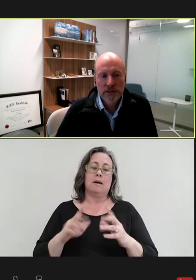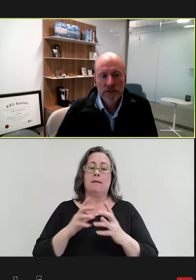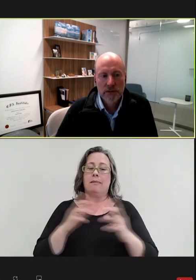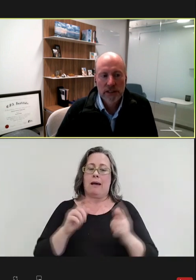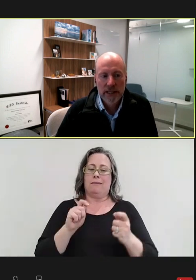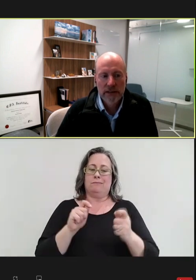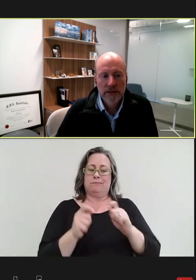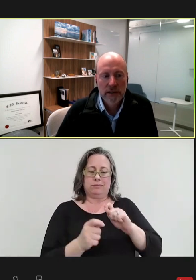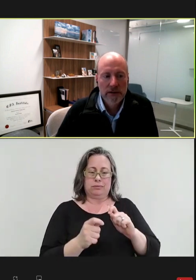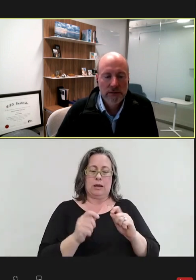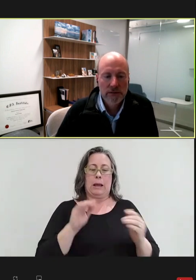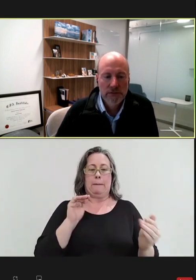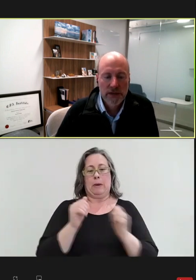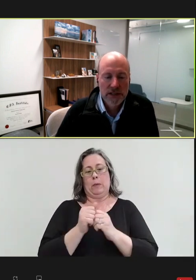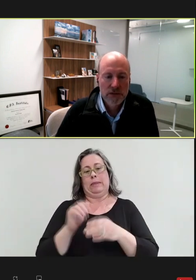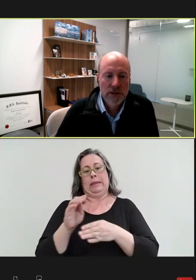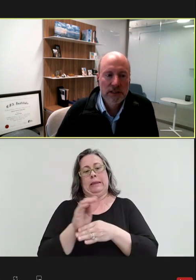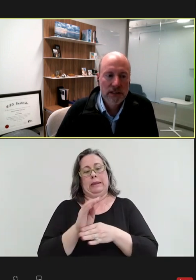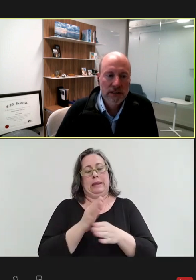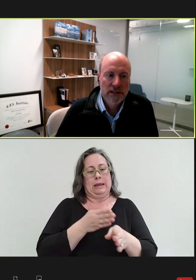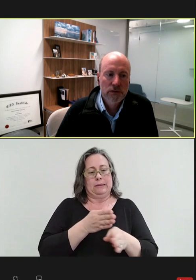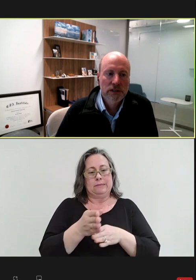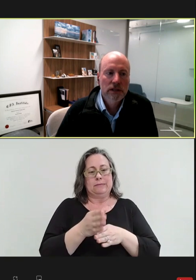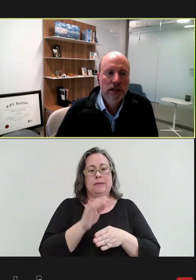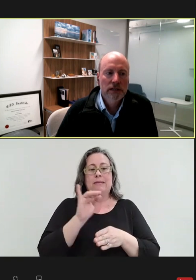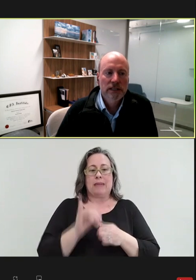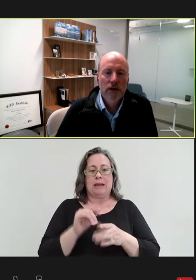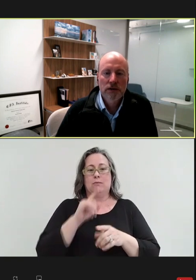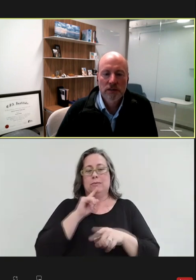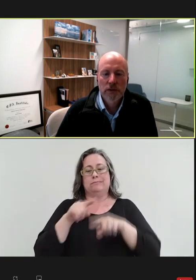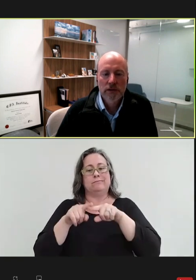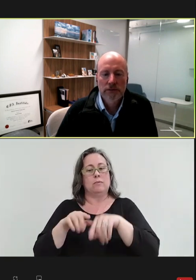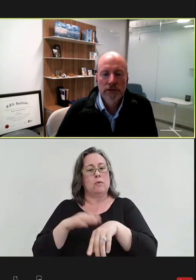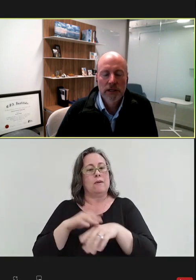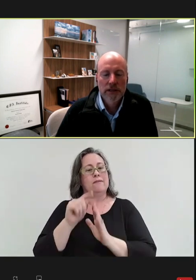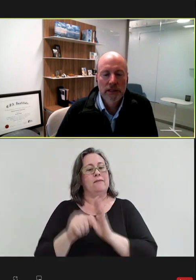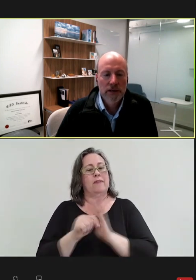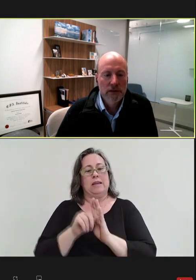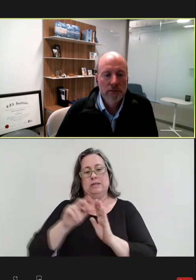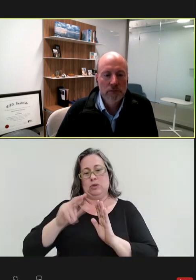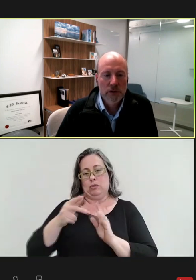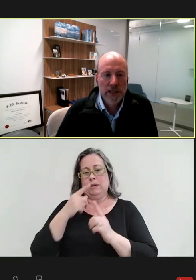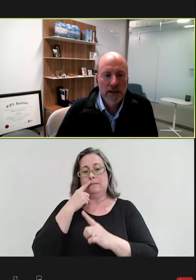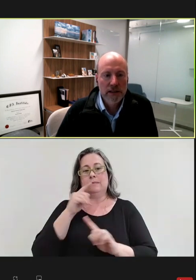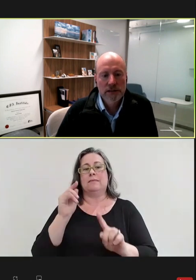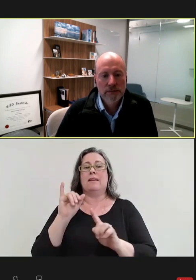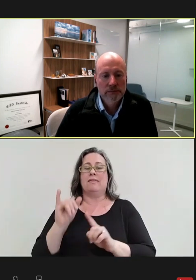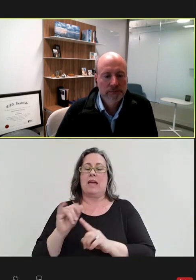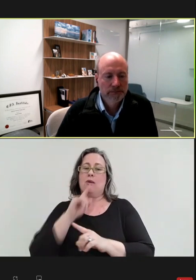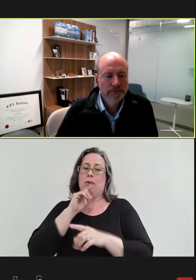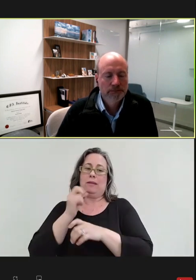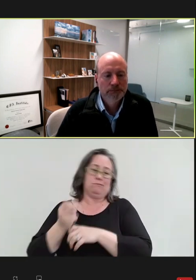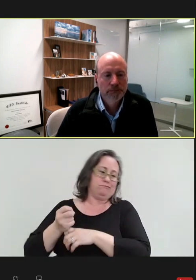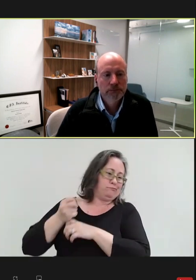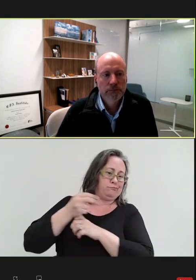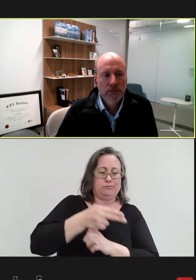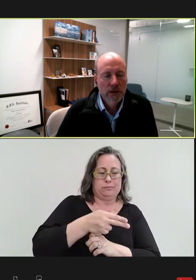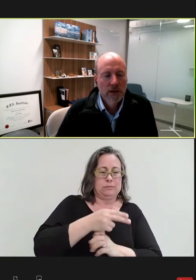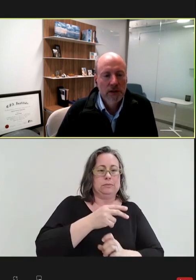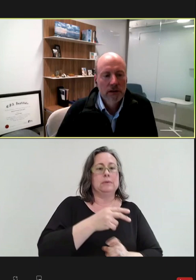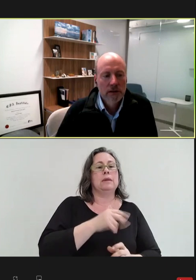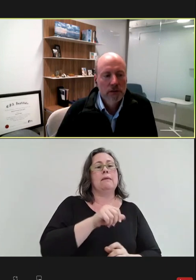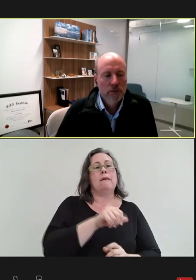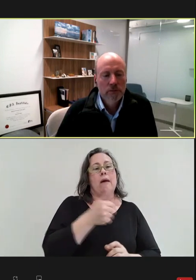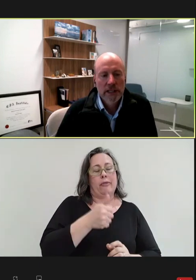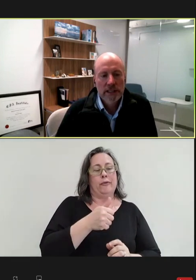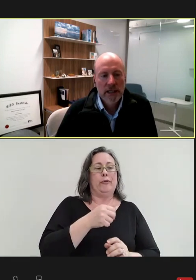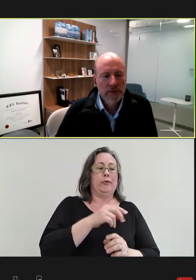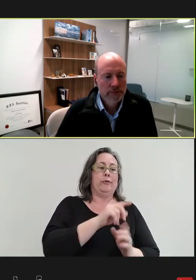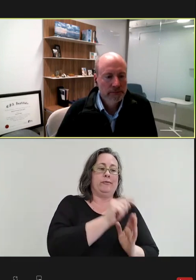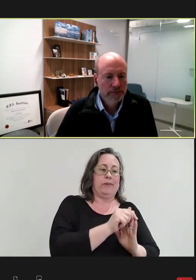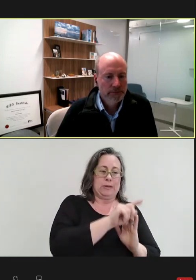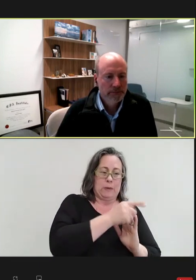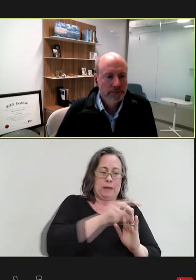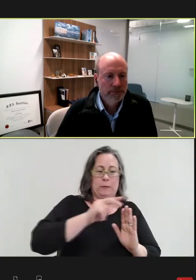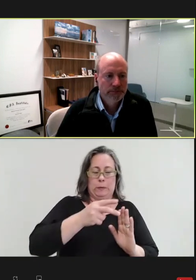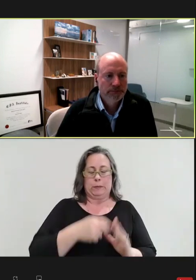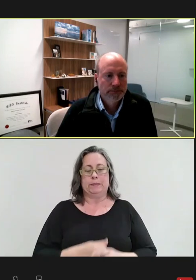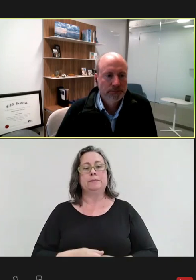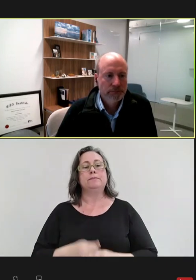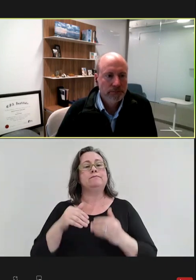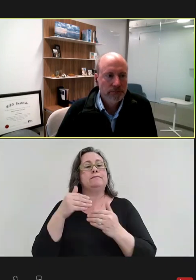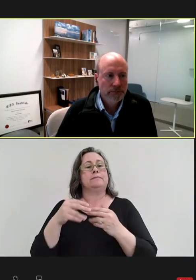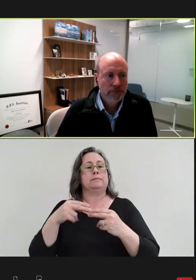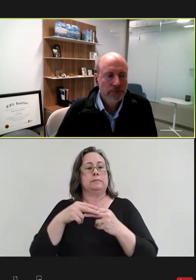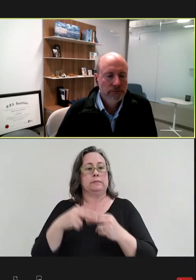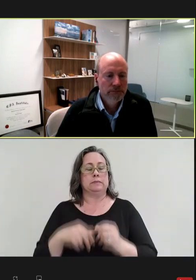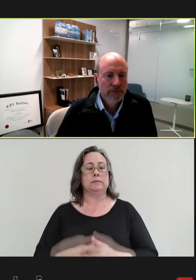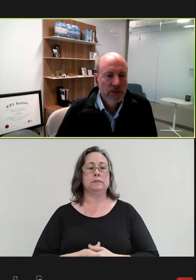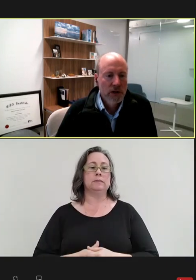is really in that phase three success, which towers above the other modalities. Next slide.